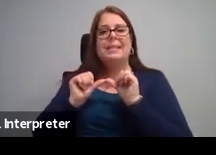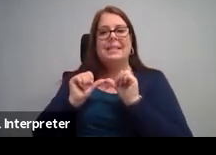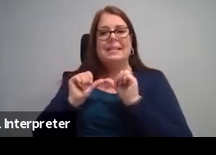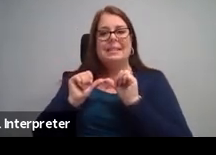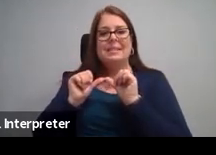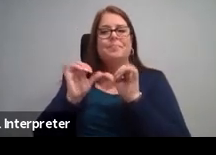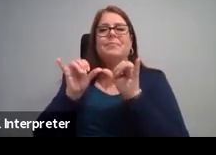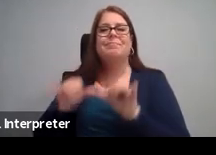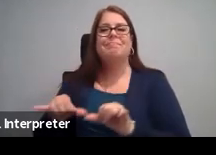Laurie Arnold: Not only